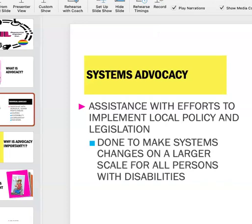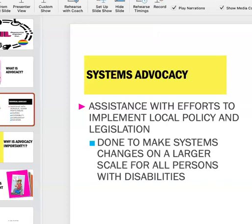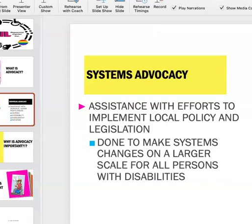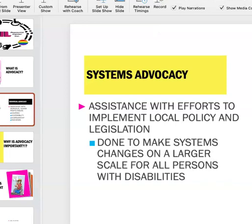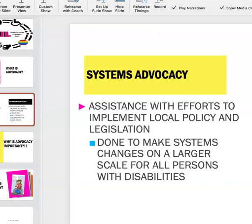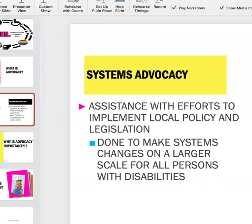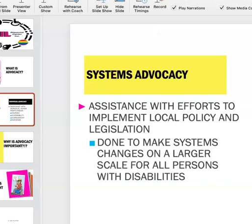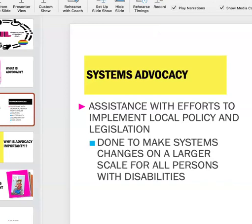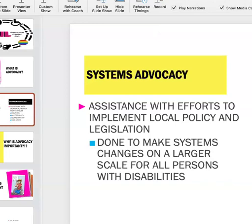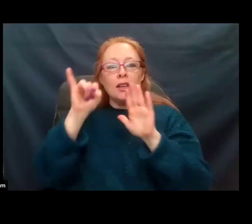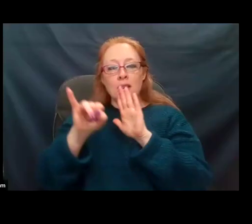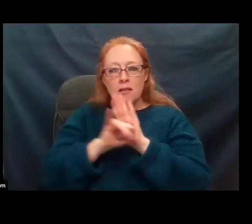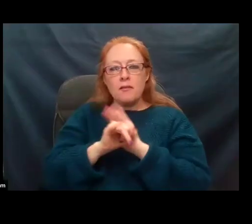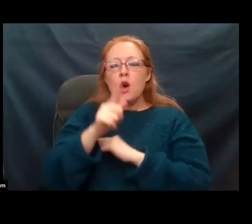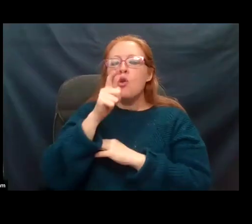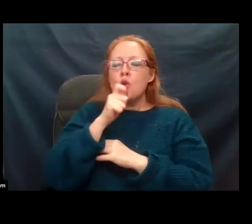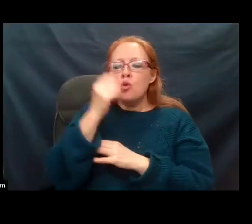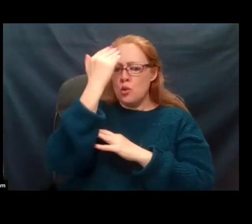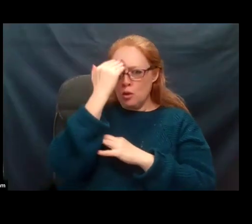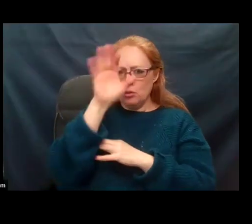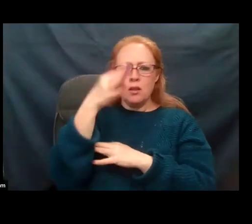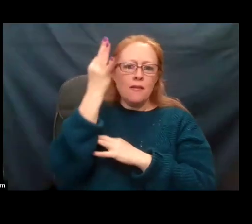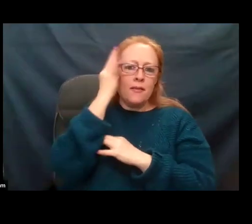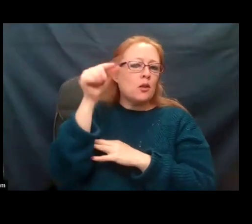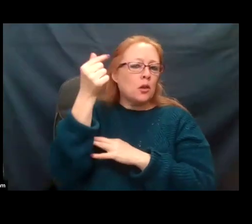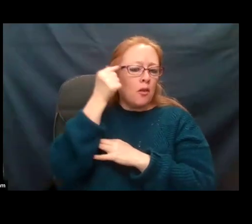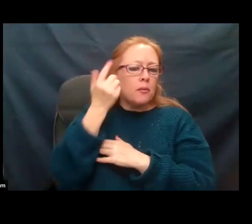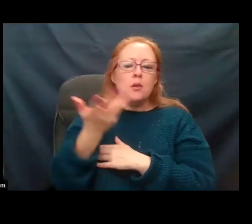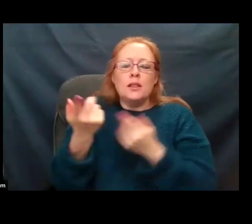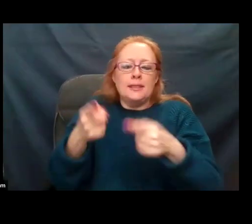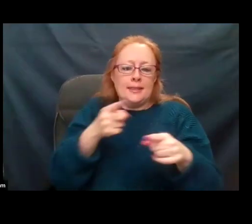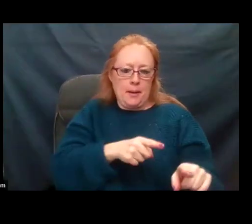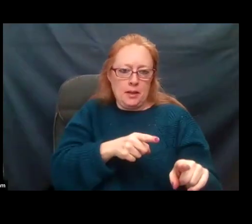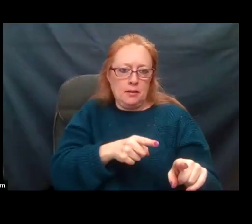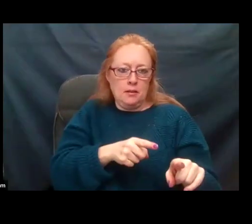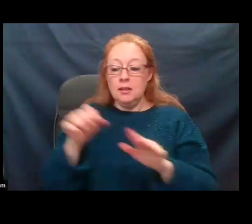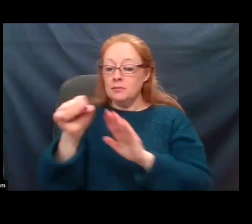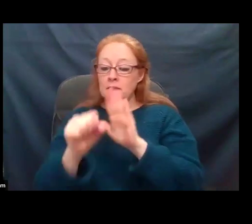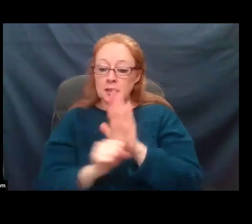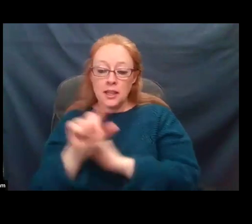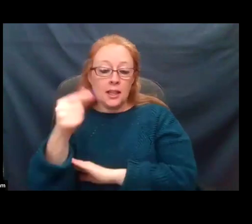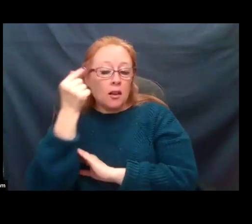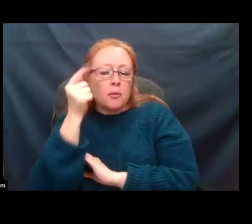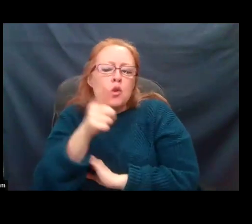And I think that's important for centers to know. But also important for individuals to know that, we need to identify who knows what is happening at the federal government?